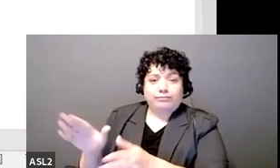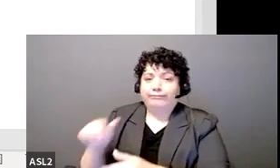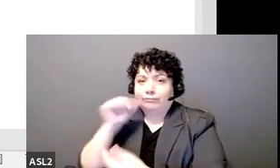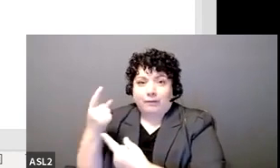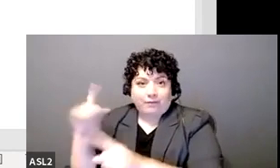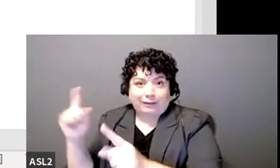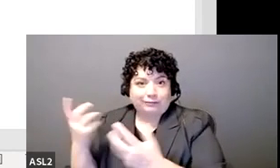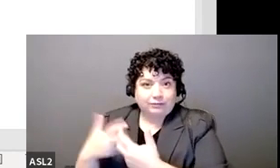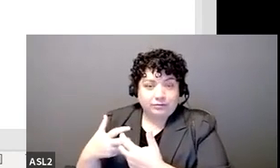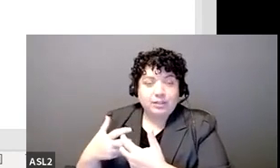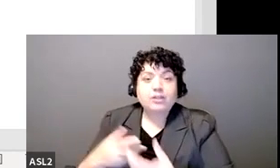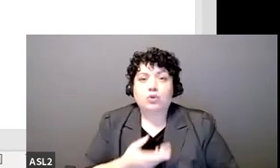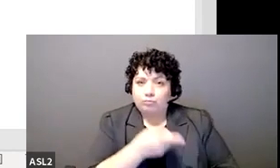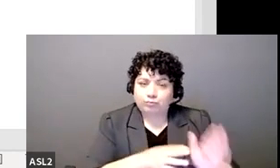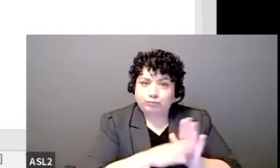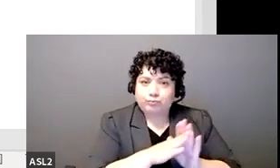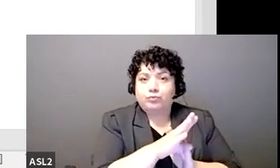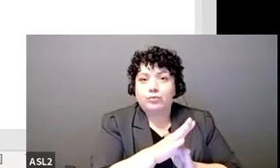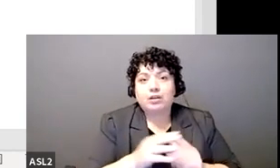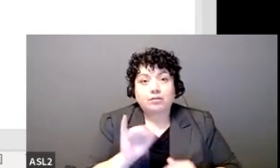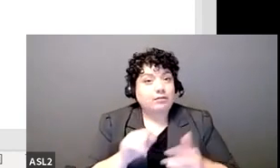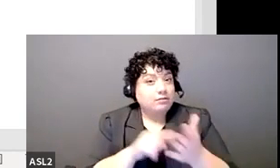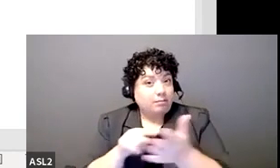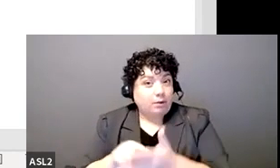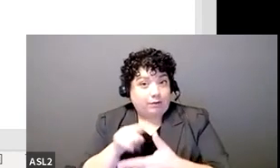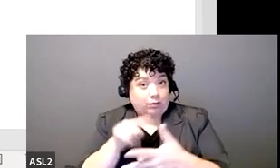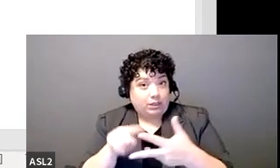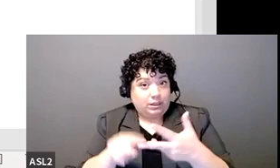so those are just three quick examples that I wanted to talk about again not an exhaustive list